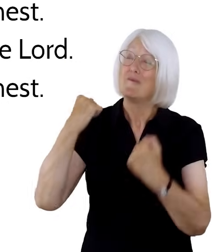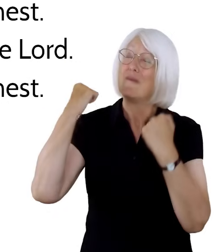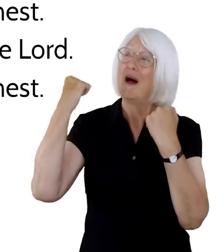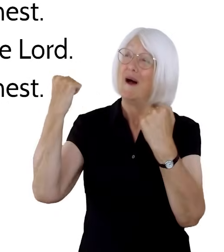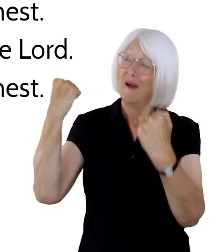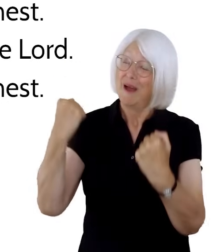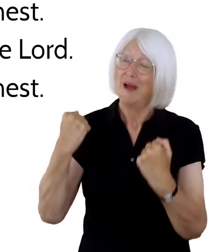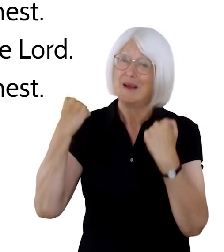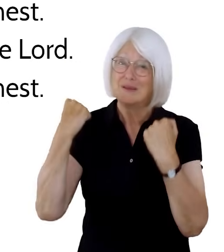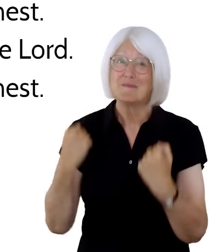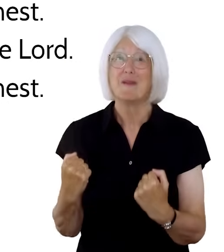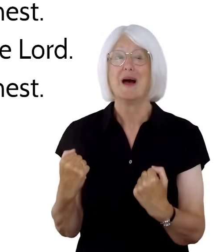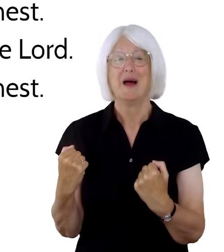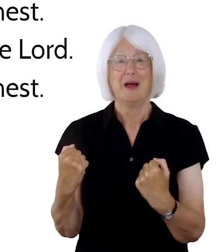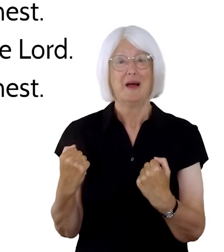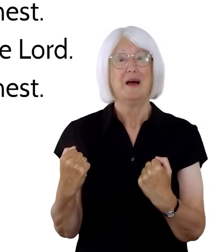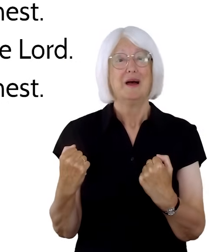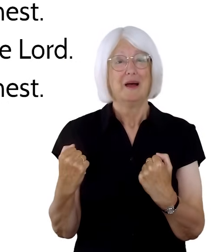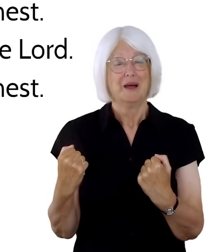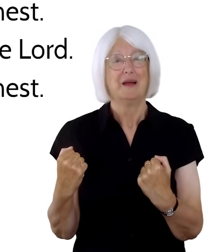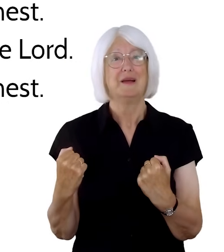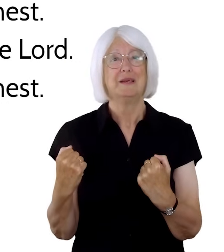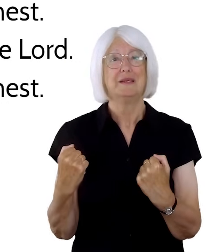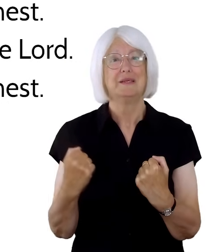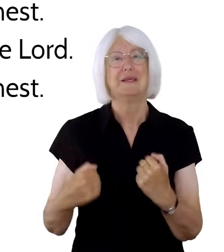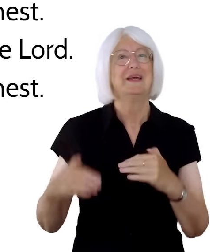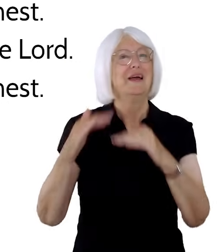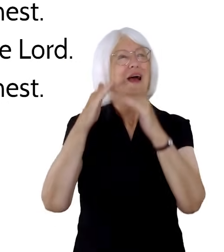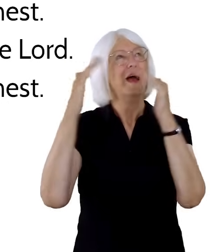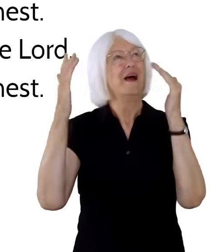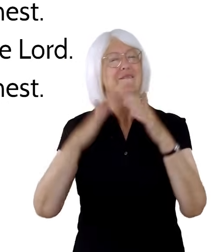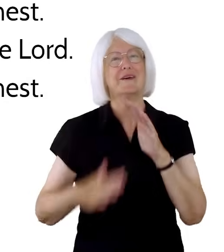God of power and might